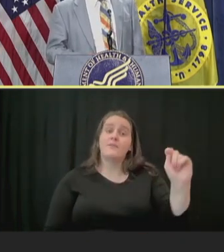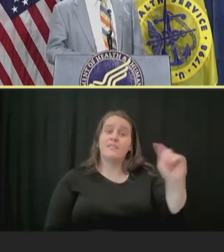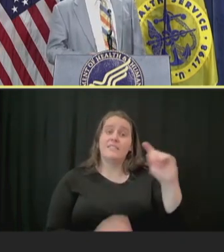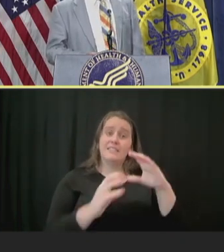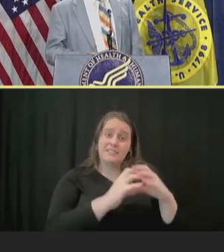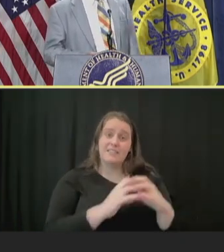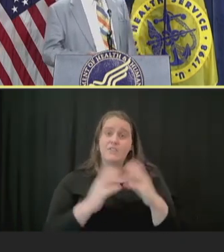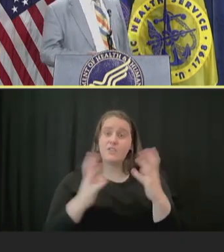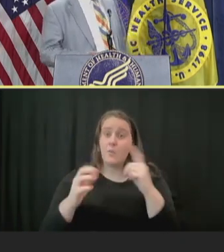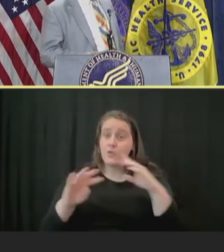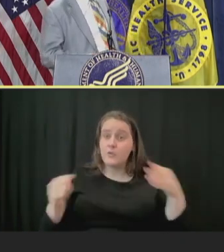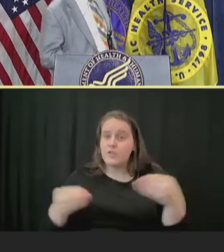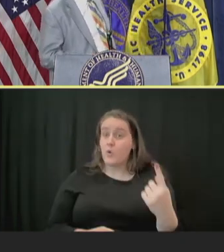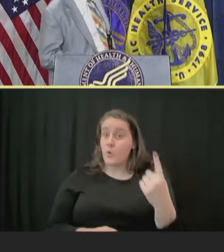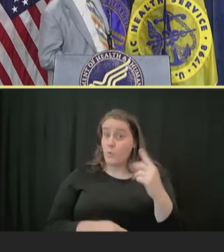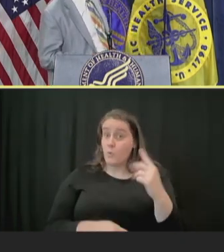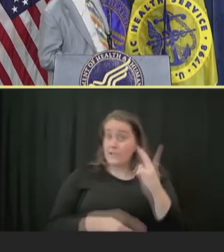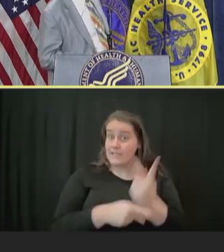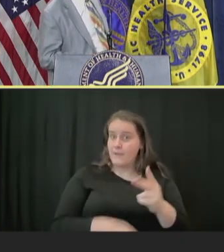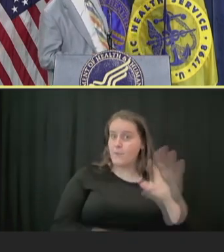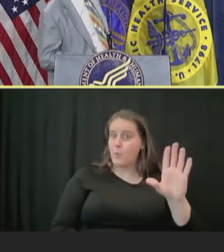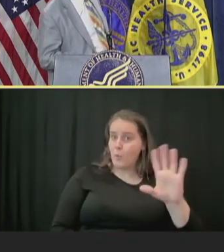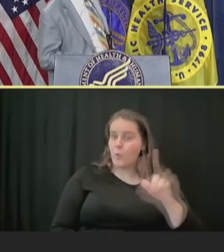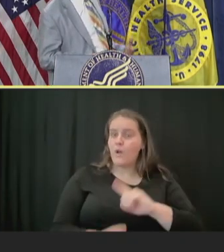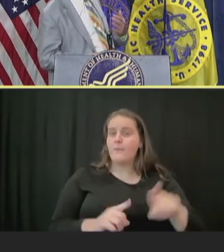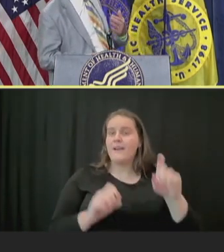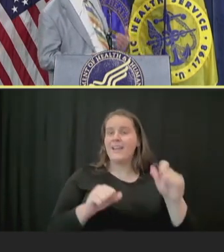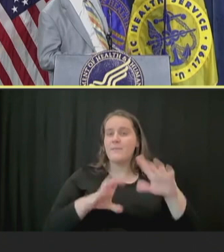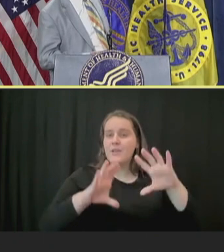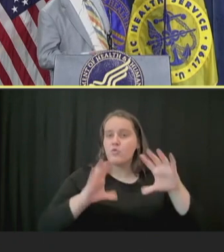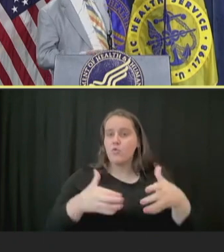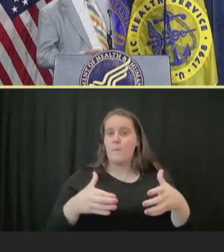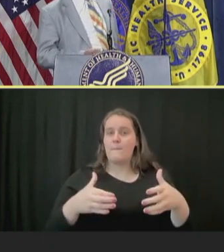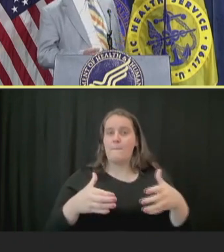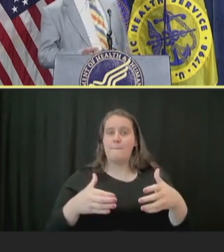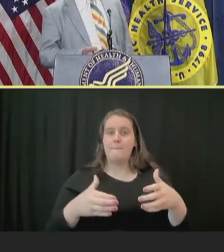type but can be grouped as not HLA restricted.